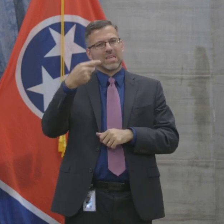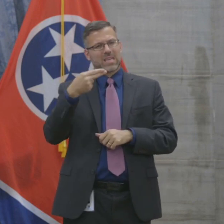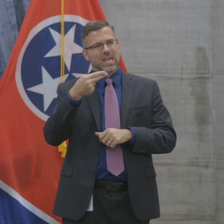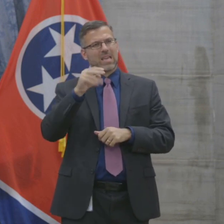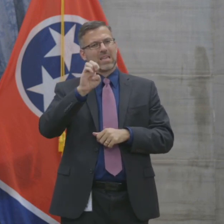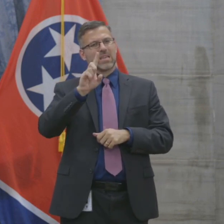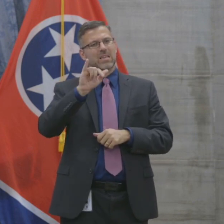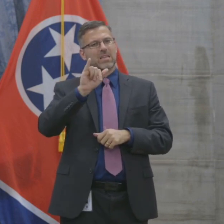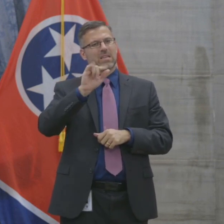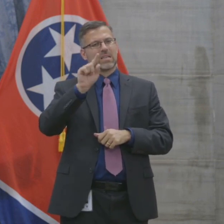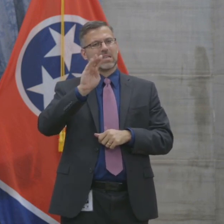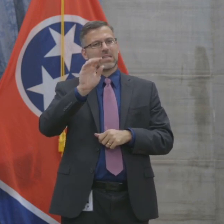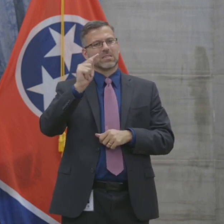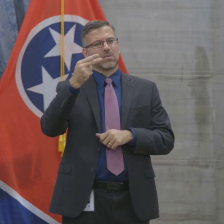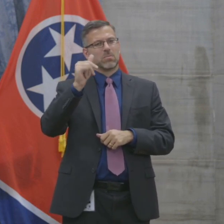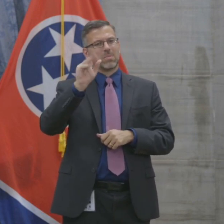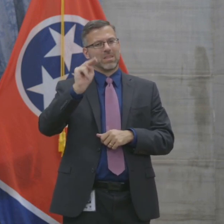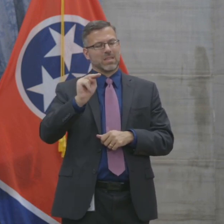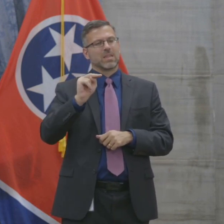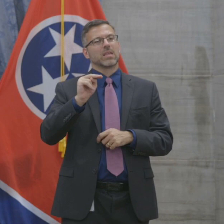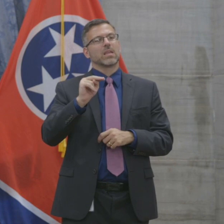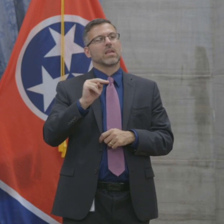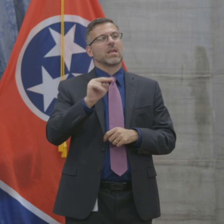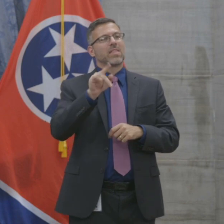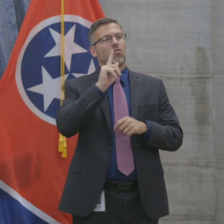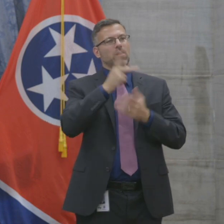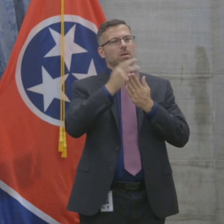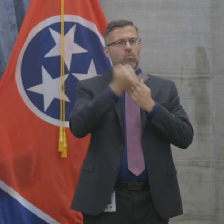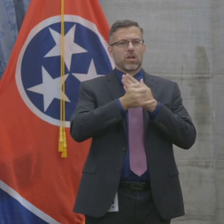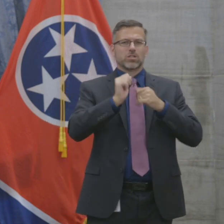the summer we announced 110 million dollars in federal funds